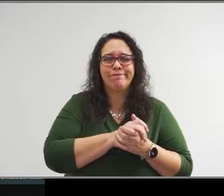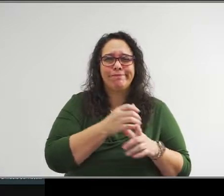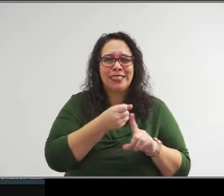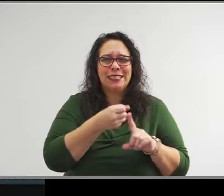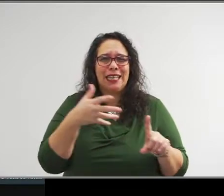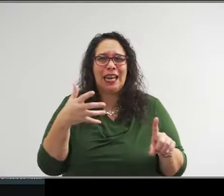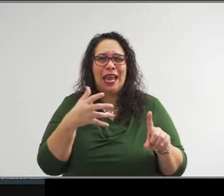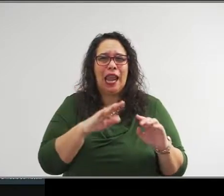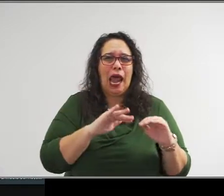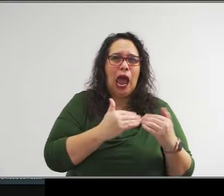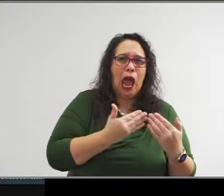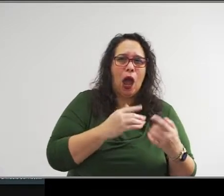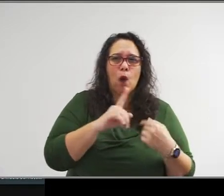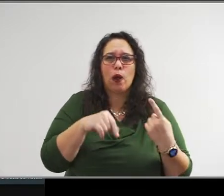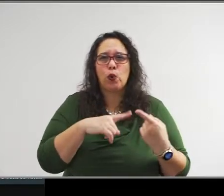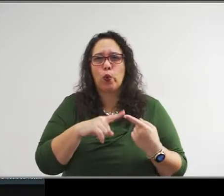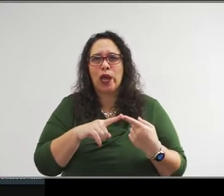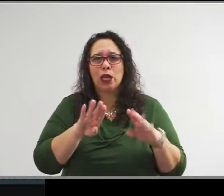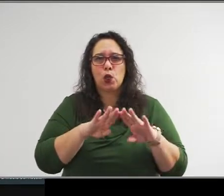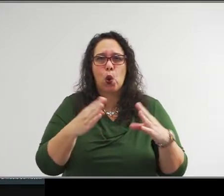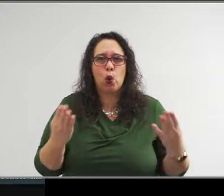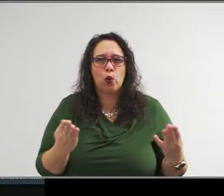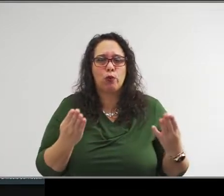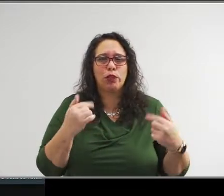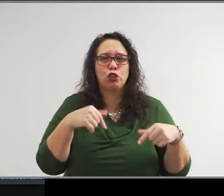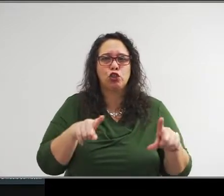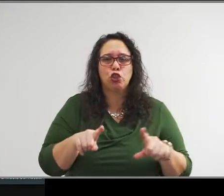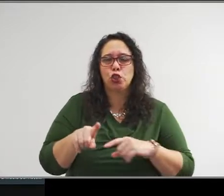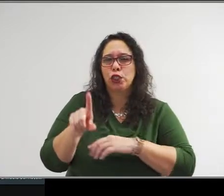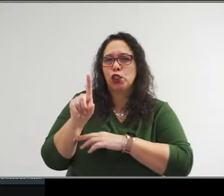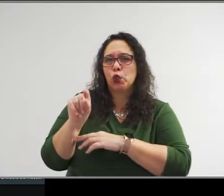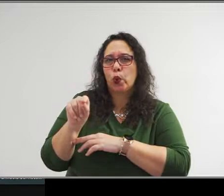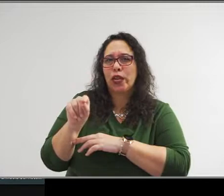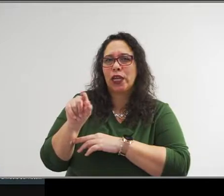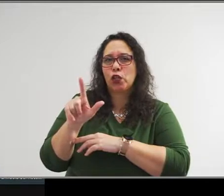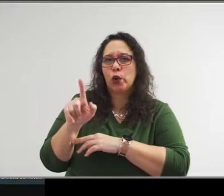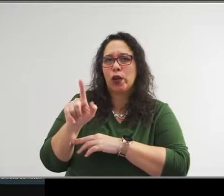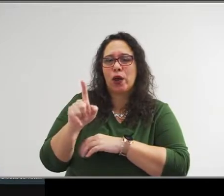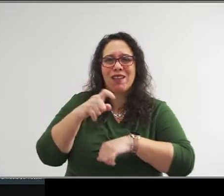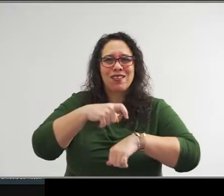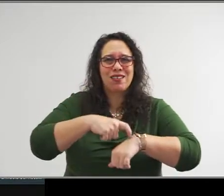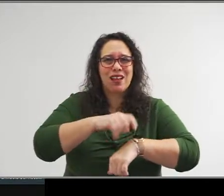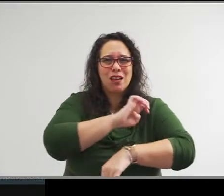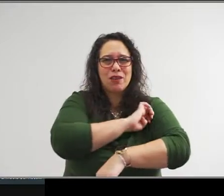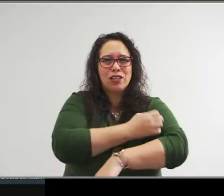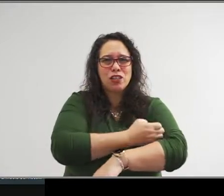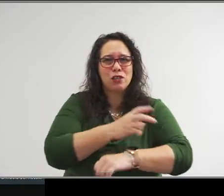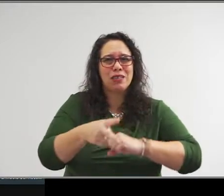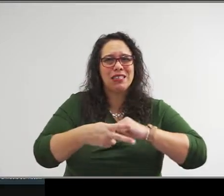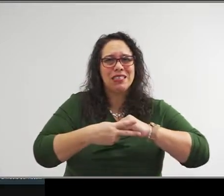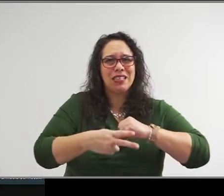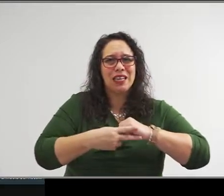in the 2021 school year. Time and energy will be saved and focused on any type of school.